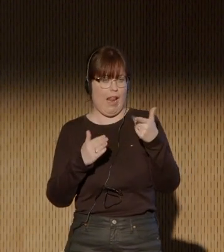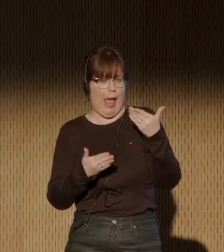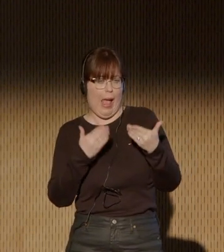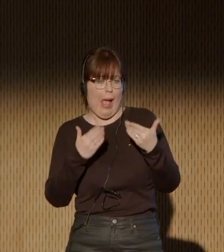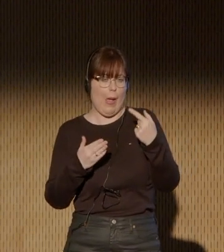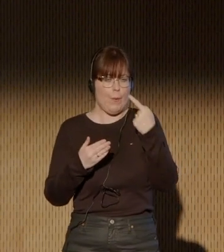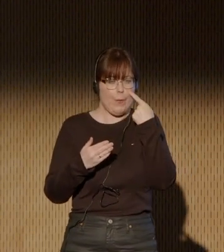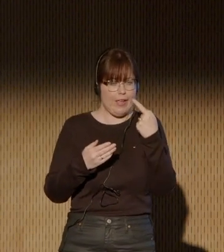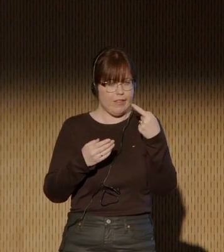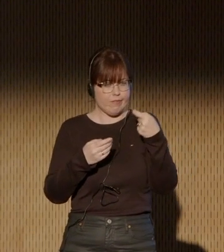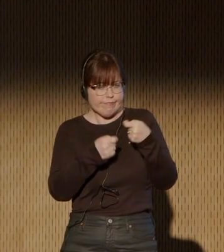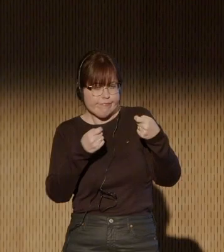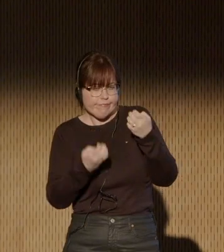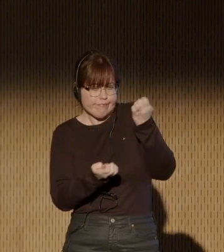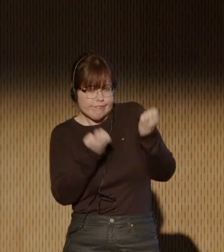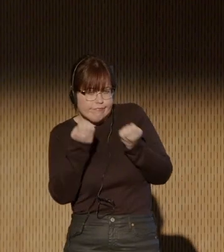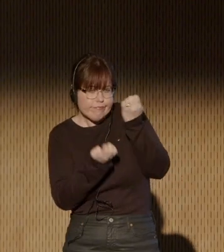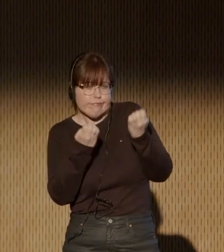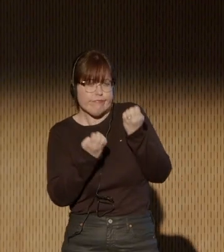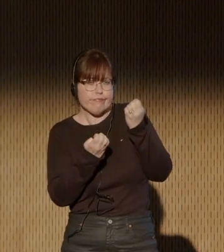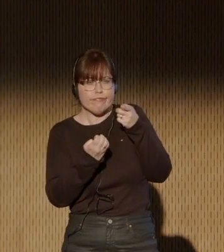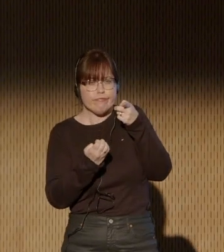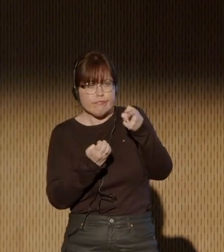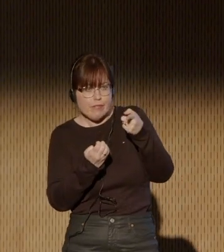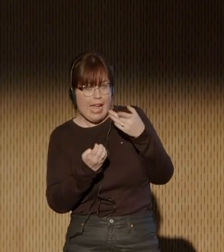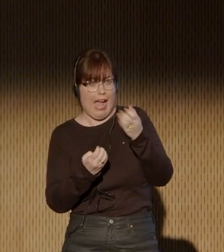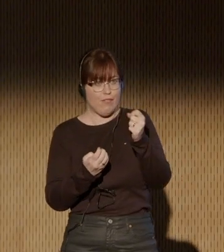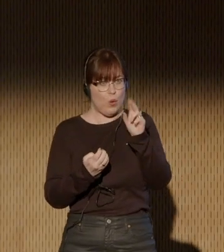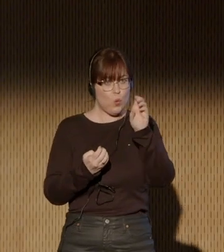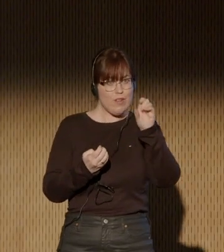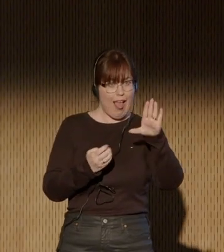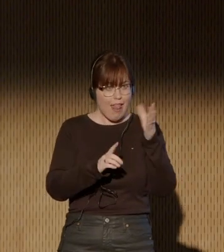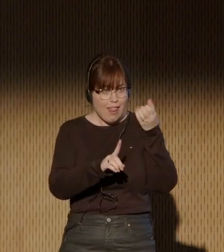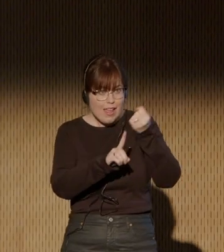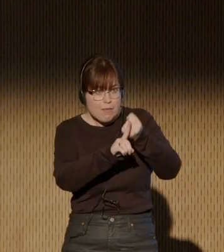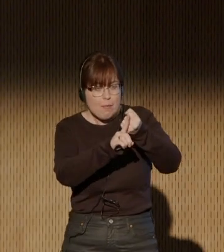and learning environment, or indeed student engagement, and you would like a case study,